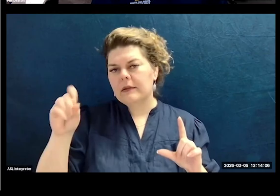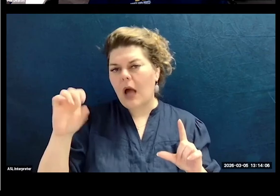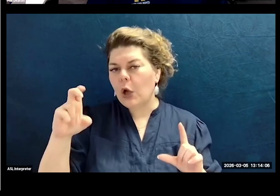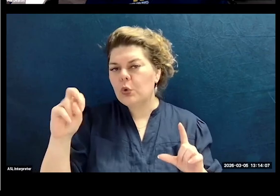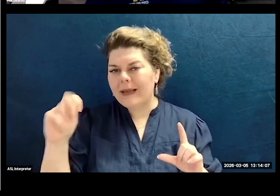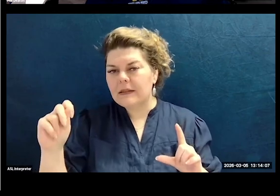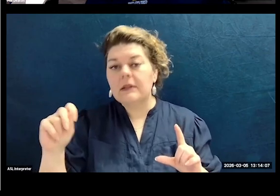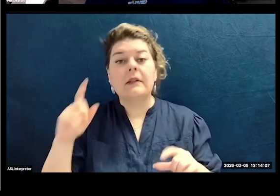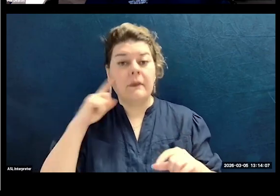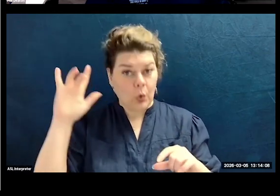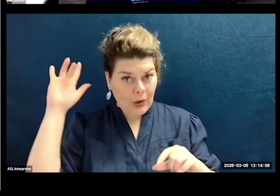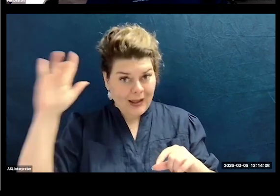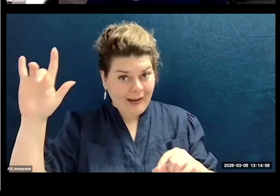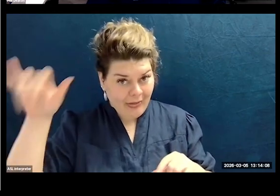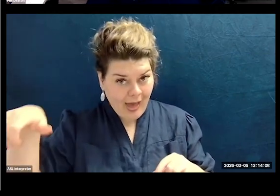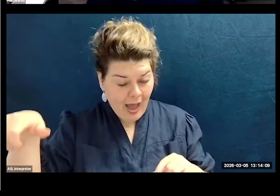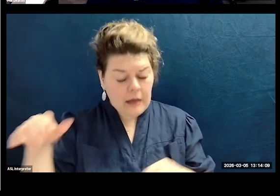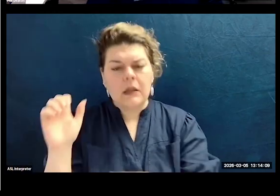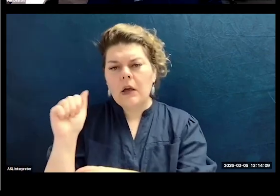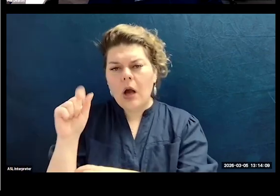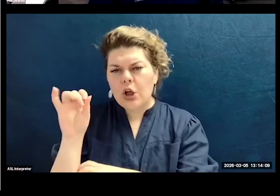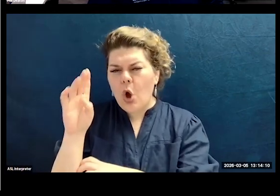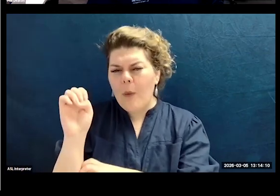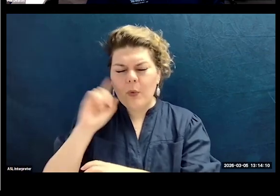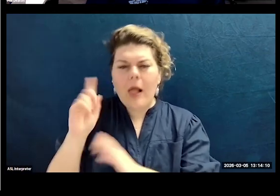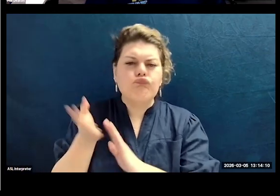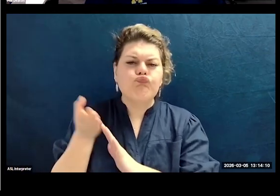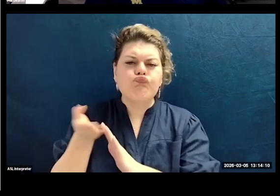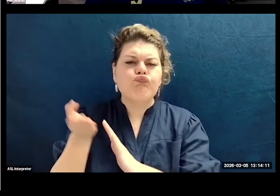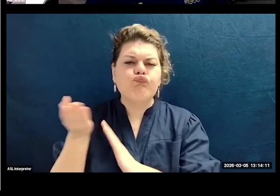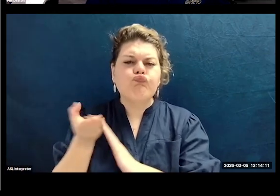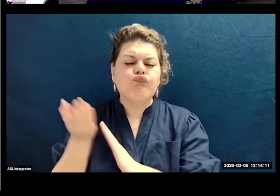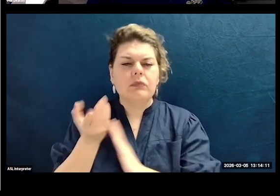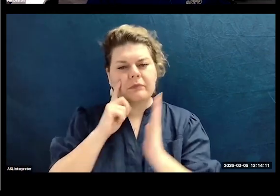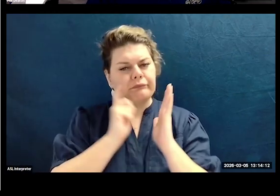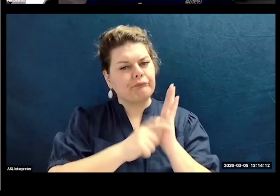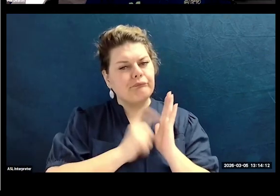Once you do this, Adobe Acrobat is gonna take a little bit of time to go through and generate tags for your document.